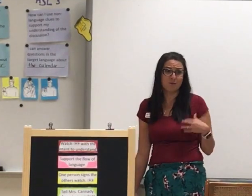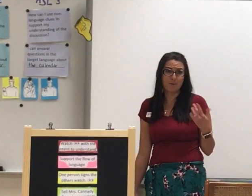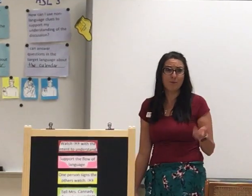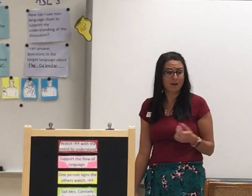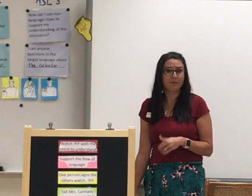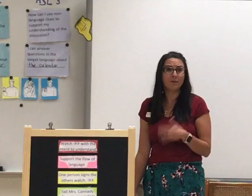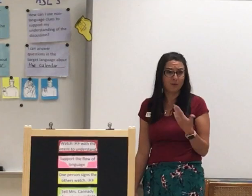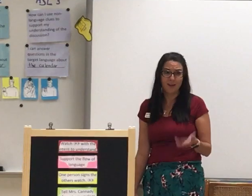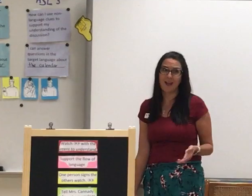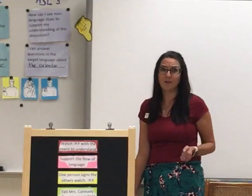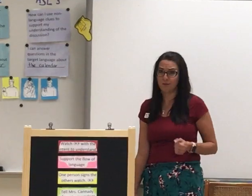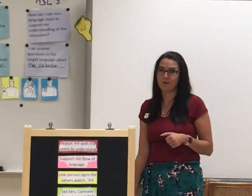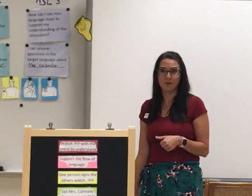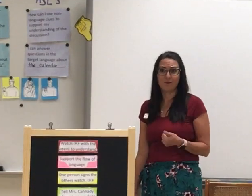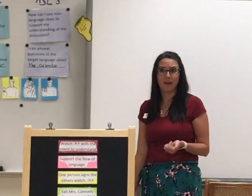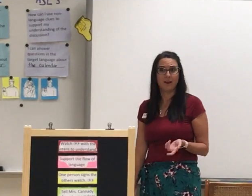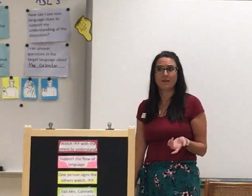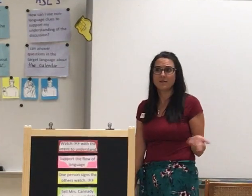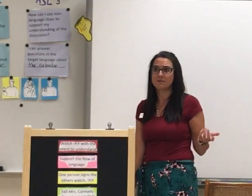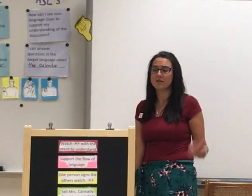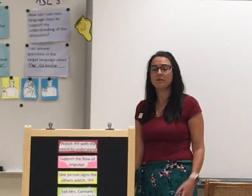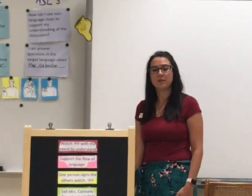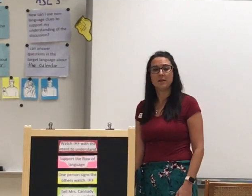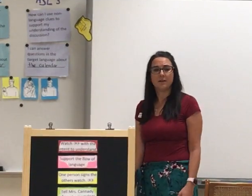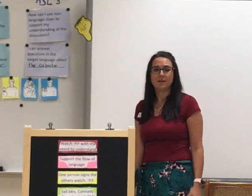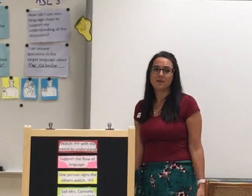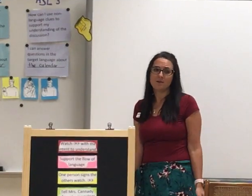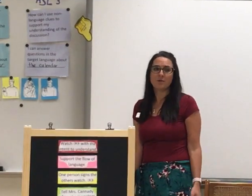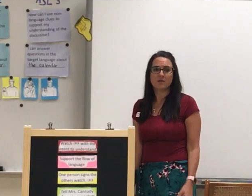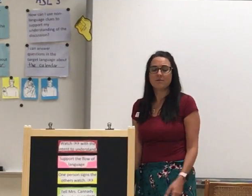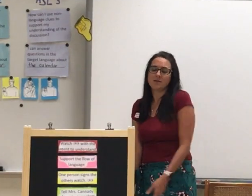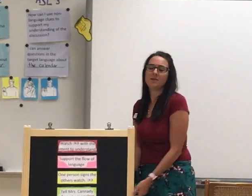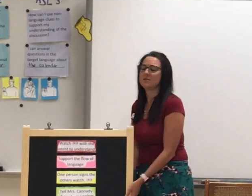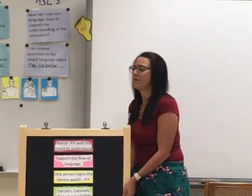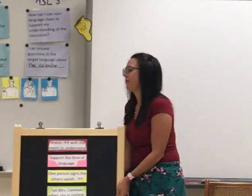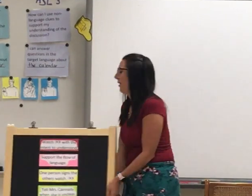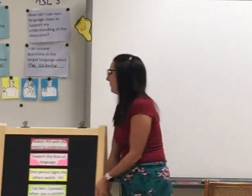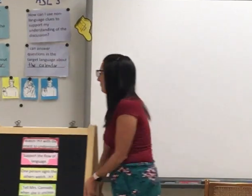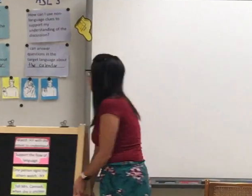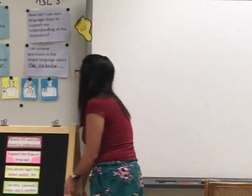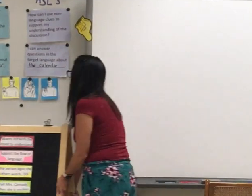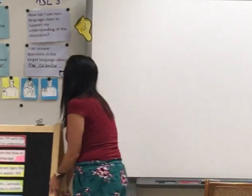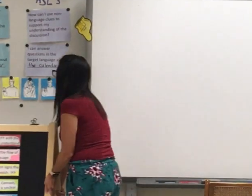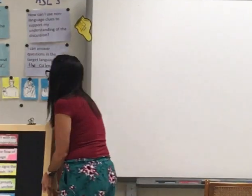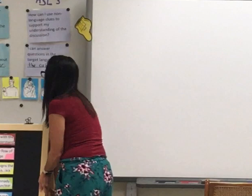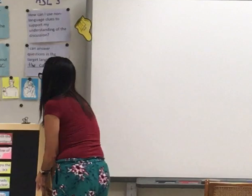where people have to be looking at it when you're doing it